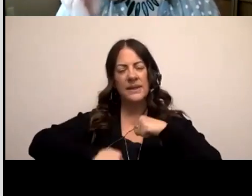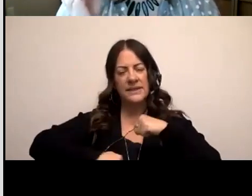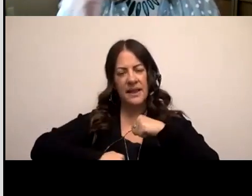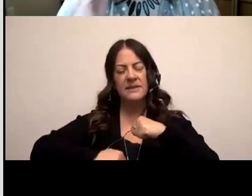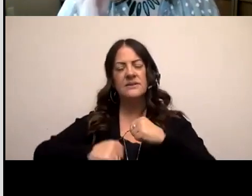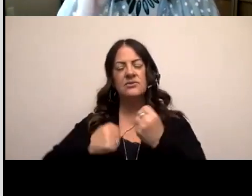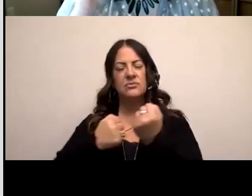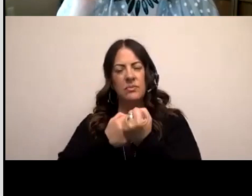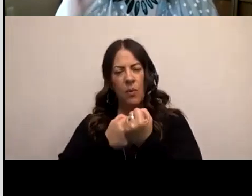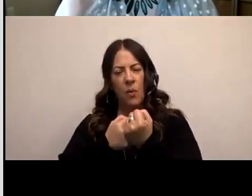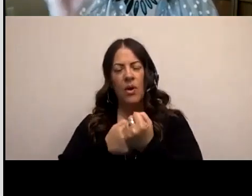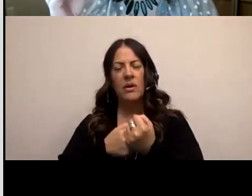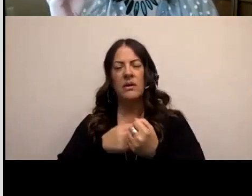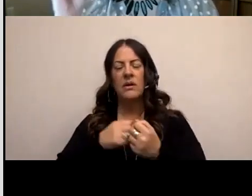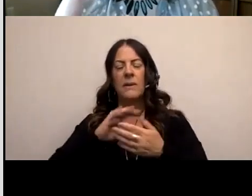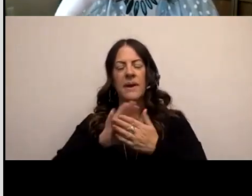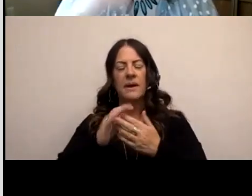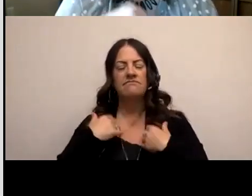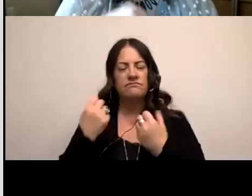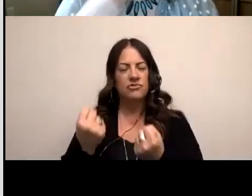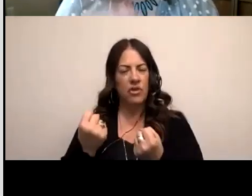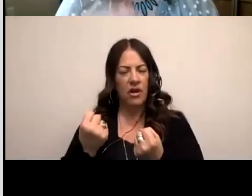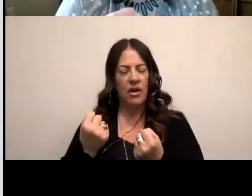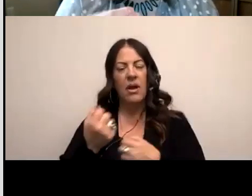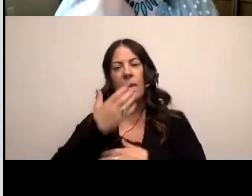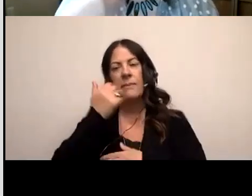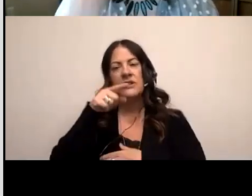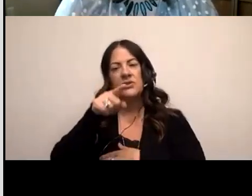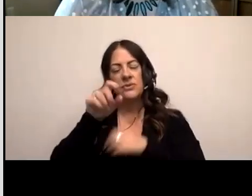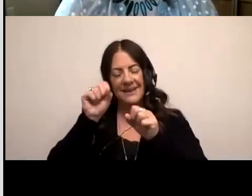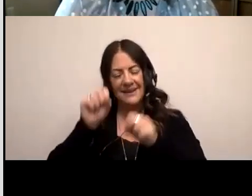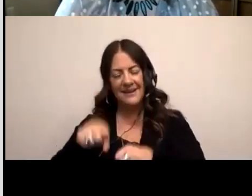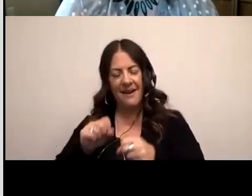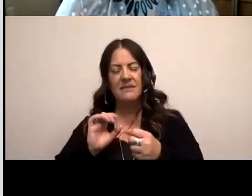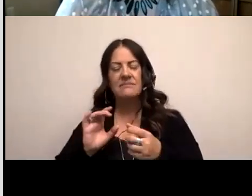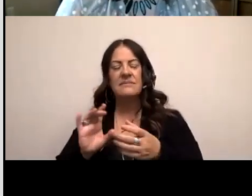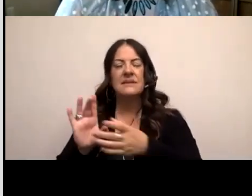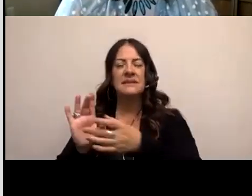SUPPORTS YOU'RE GOING TO BE RESILIENT BECAUSE YOU CAN REACH OUT AND RELATE TO OTHER PARENTS